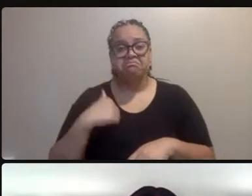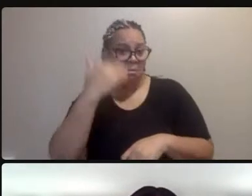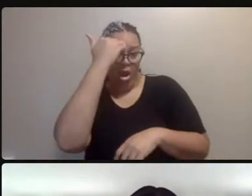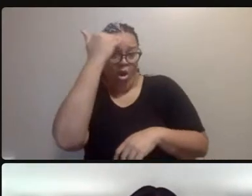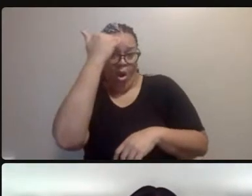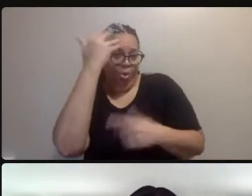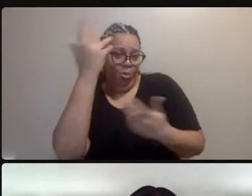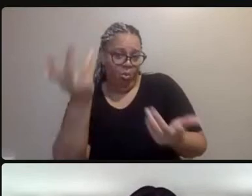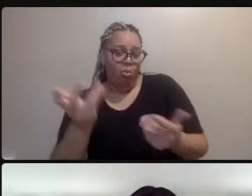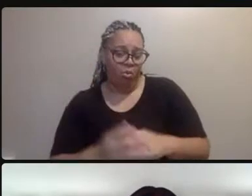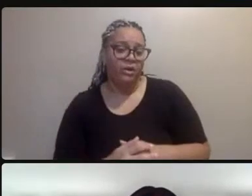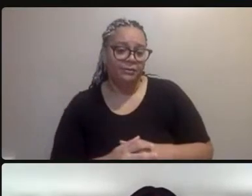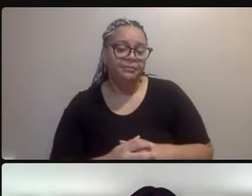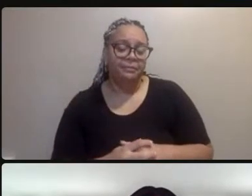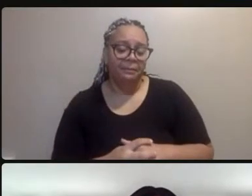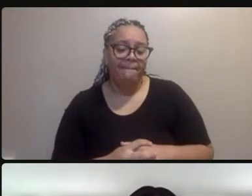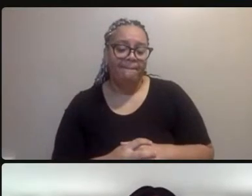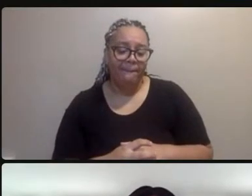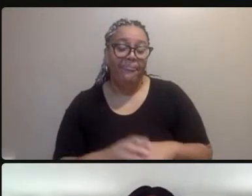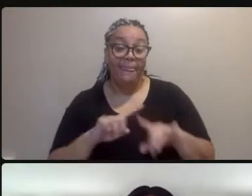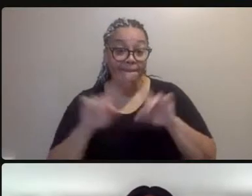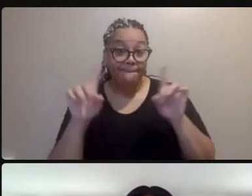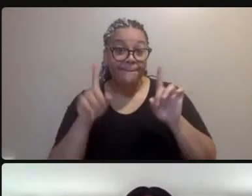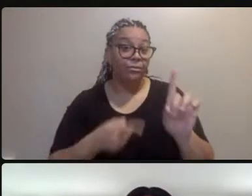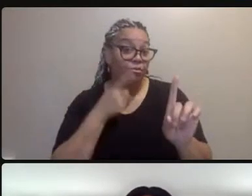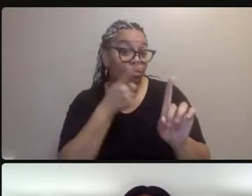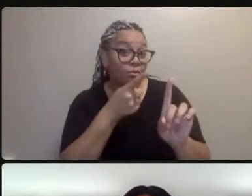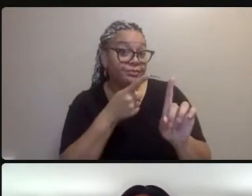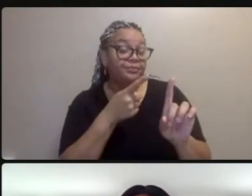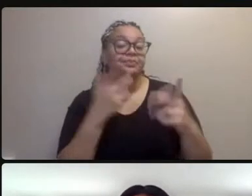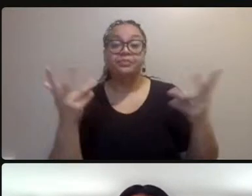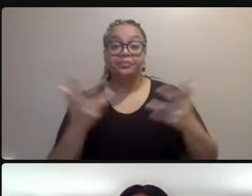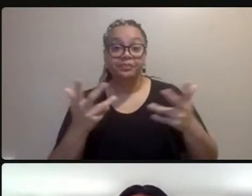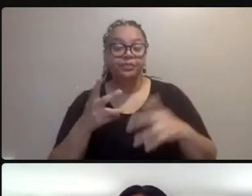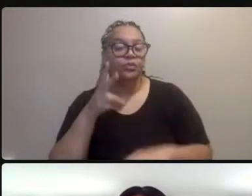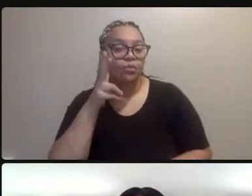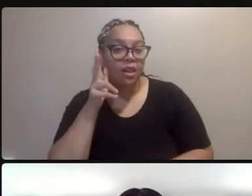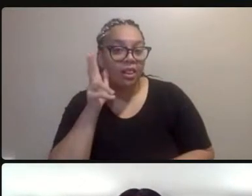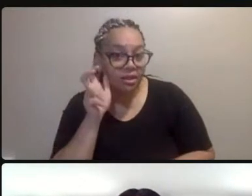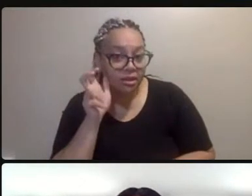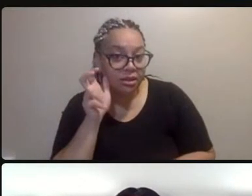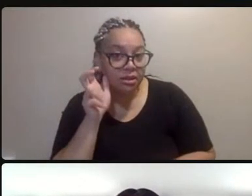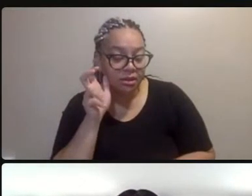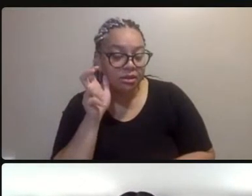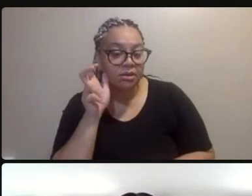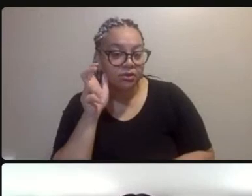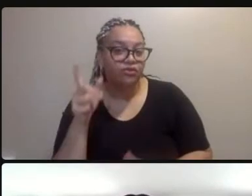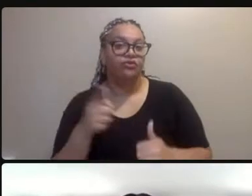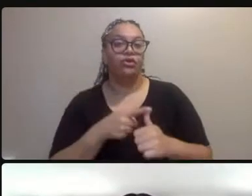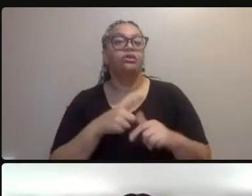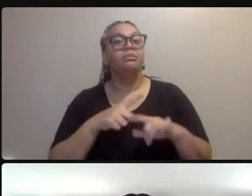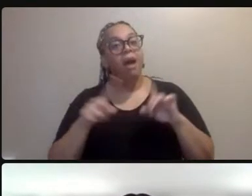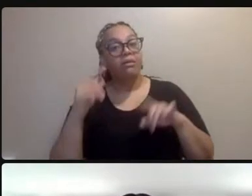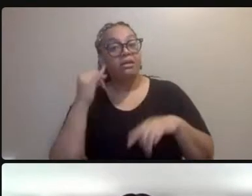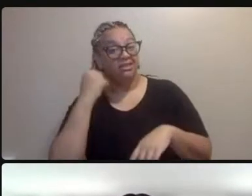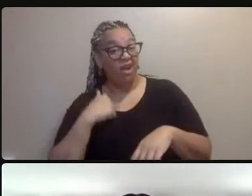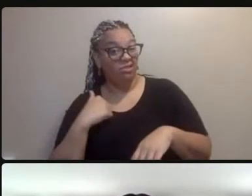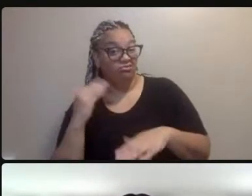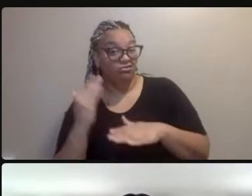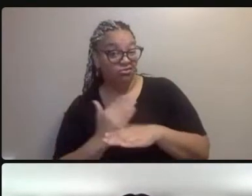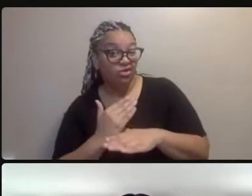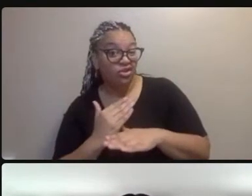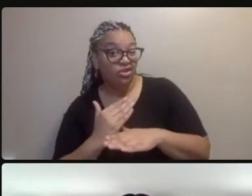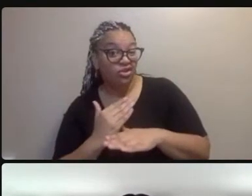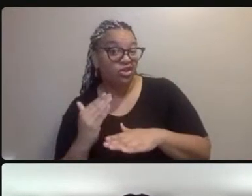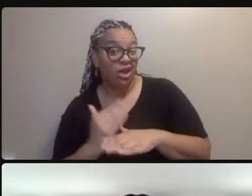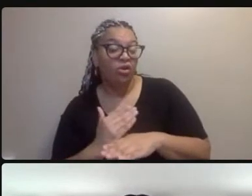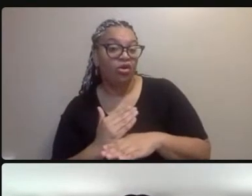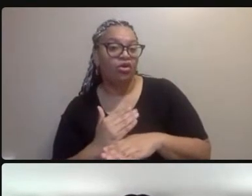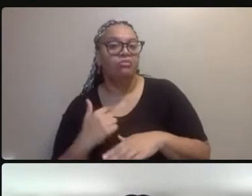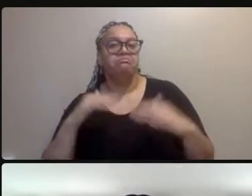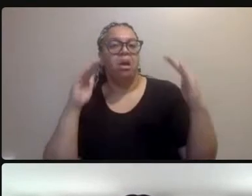I HAVE STRONG OPINIONS AND SOME